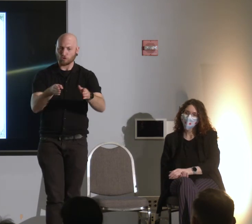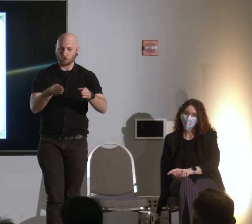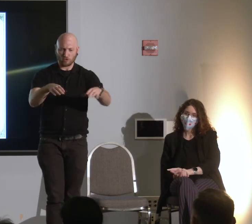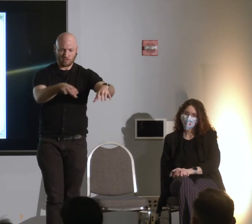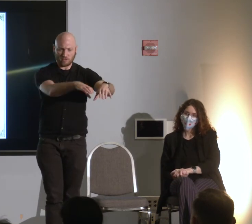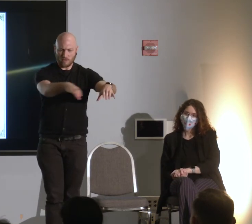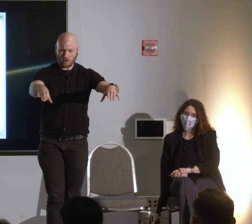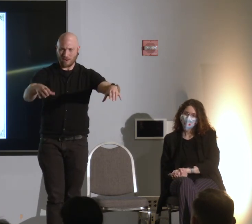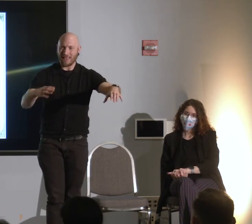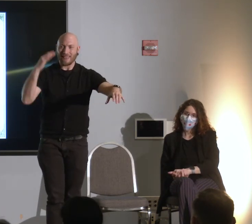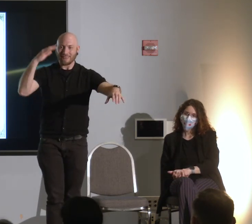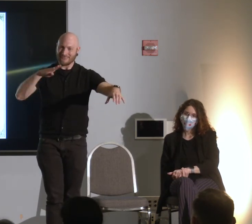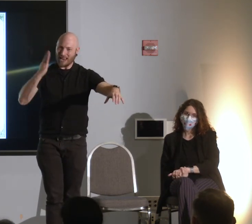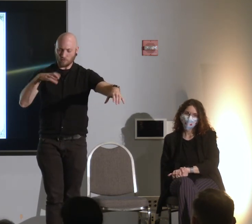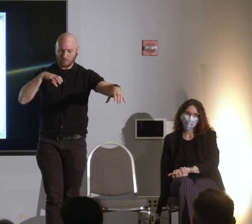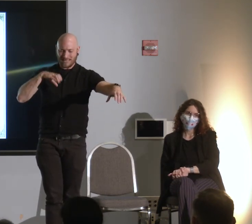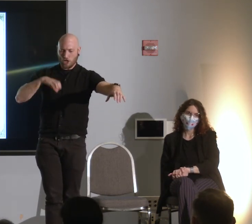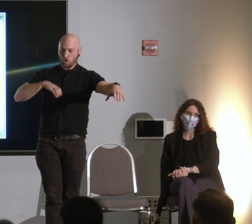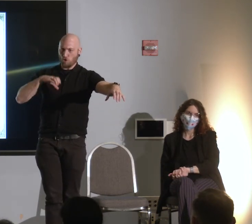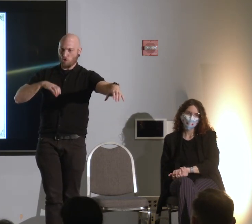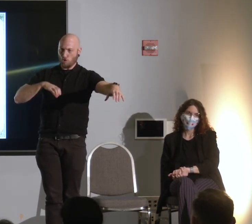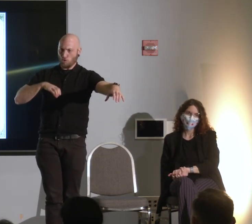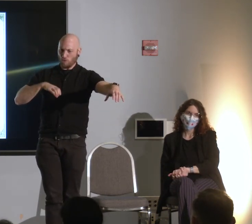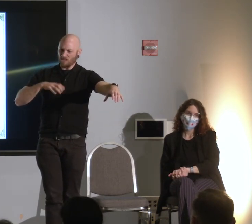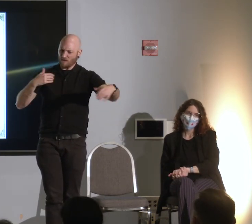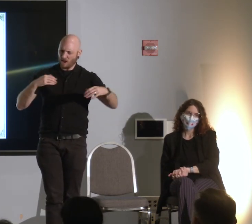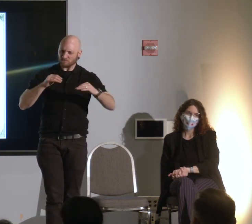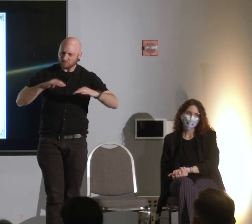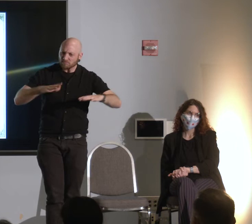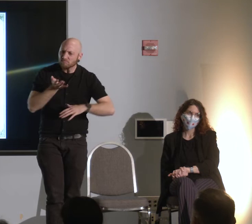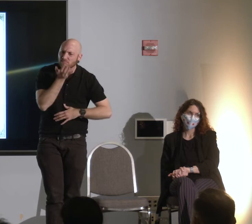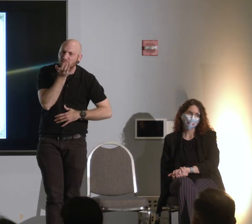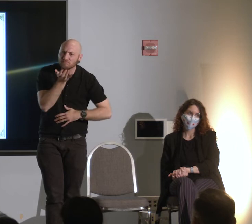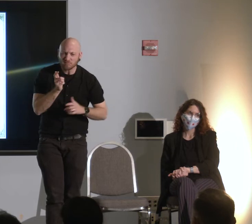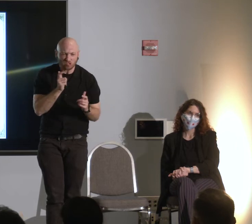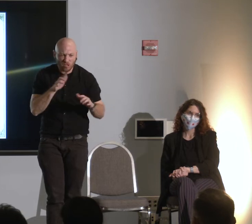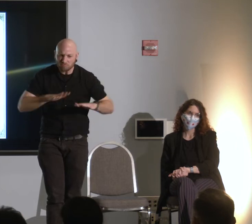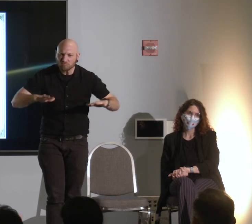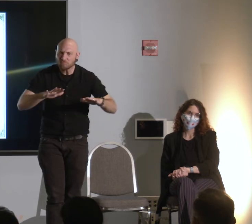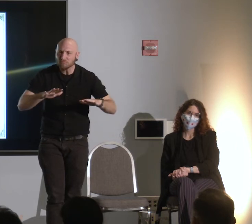Walks and Wheelways were separated. The generous common grounds all became received